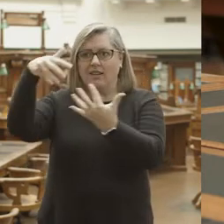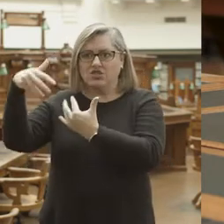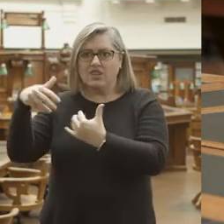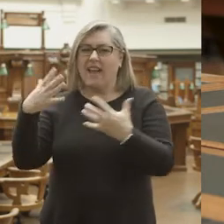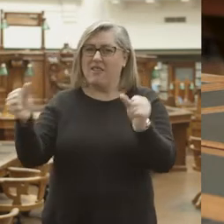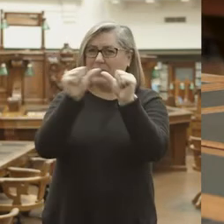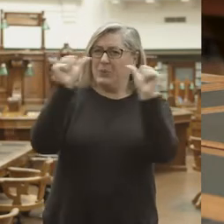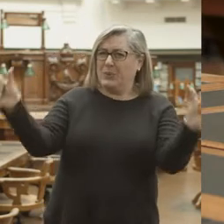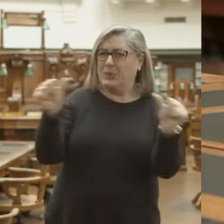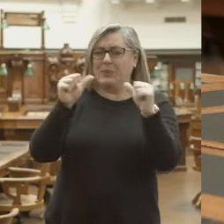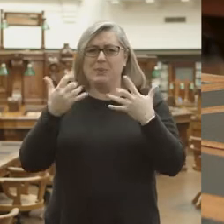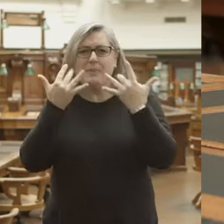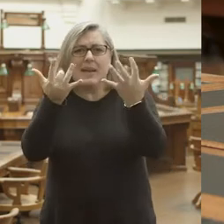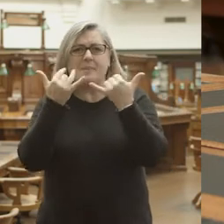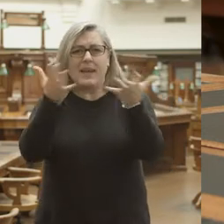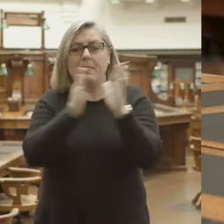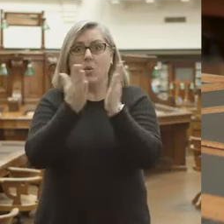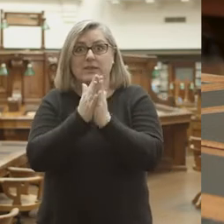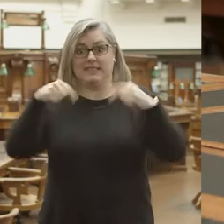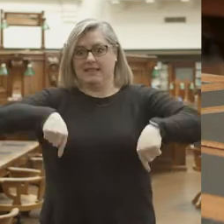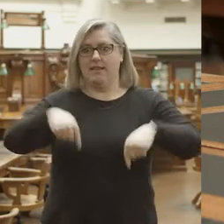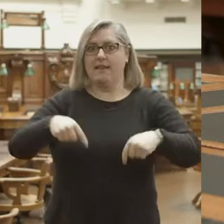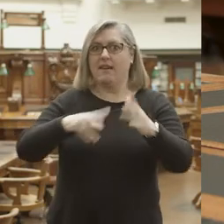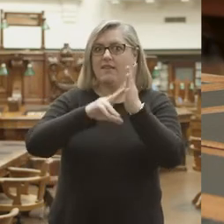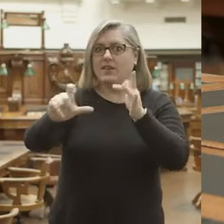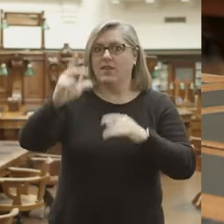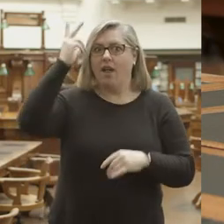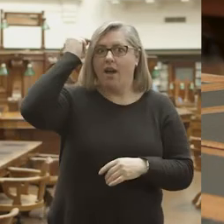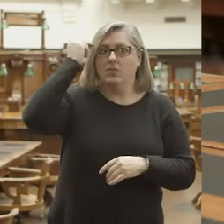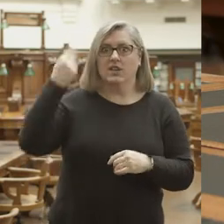that are right here at State Library and you don't even need to come into the